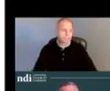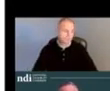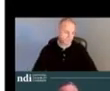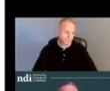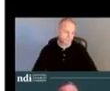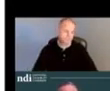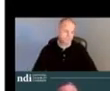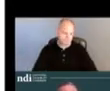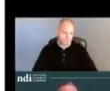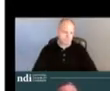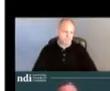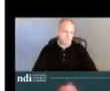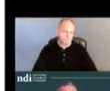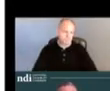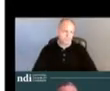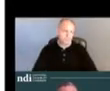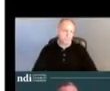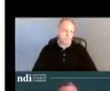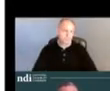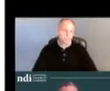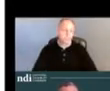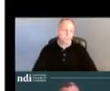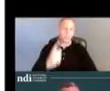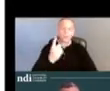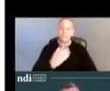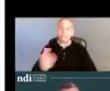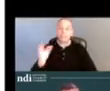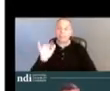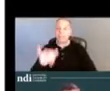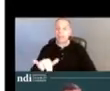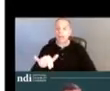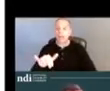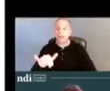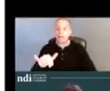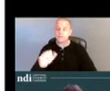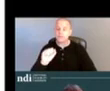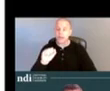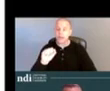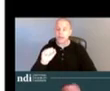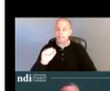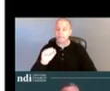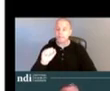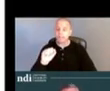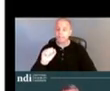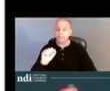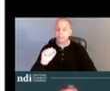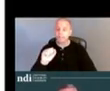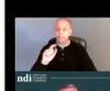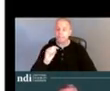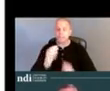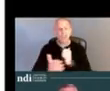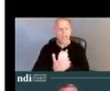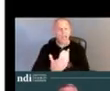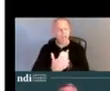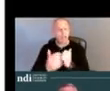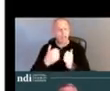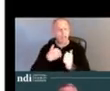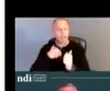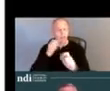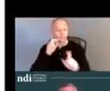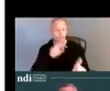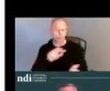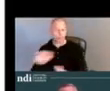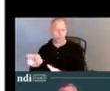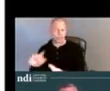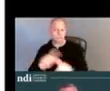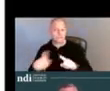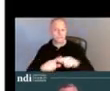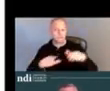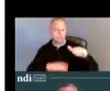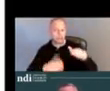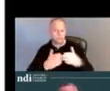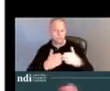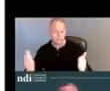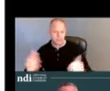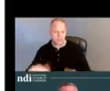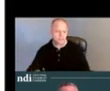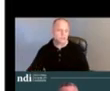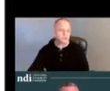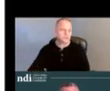Next slide. One of the things that helps us look at various basis, pieces regarding financial